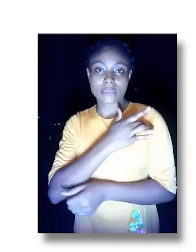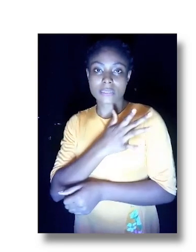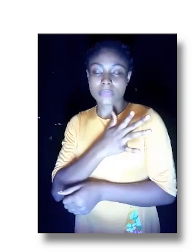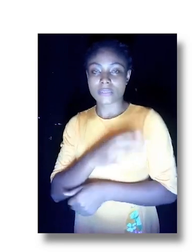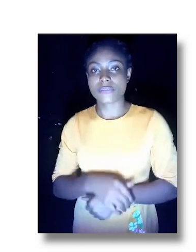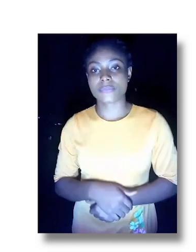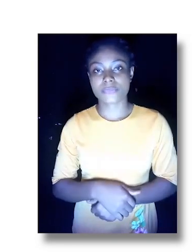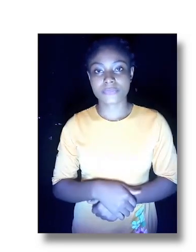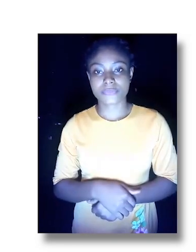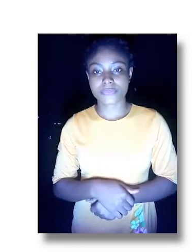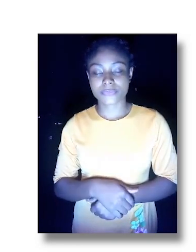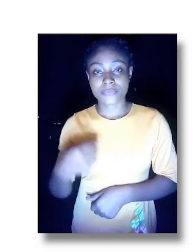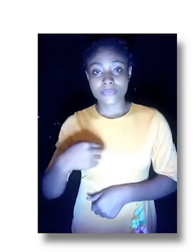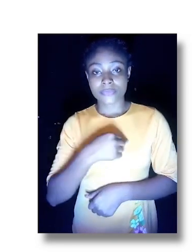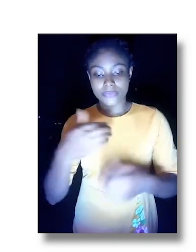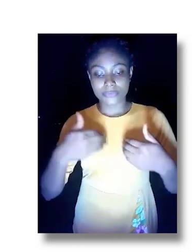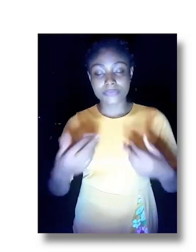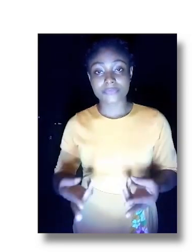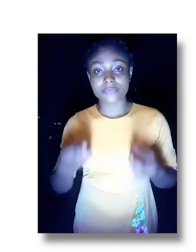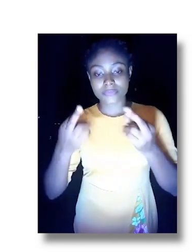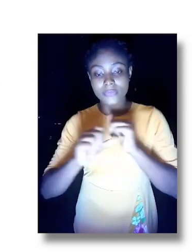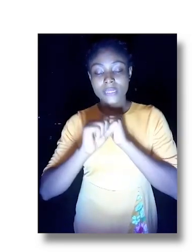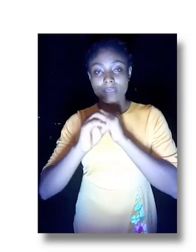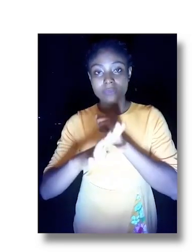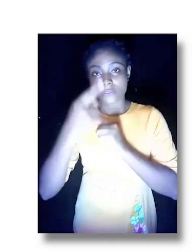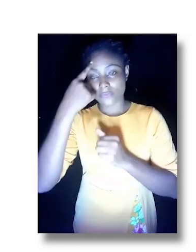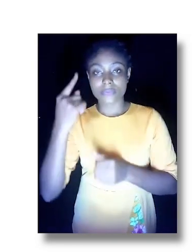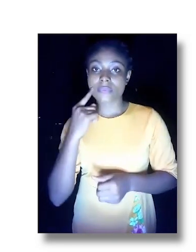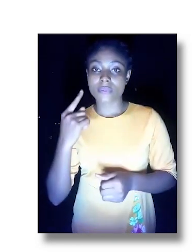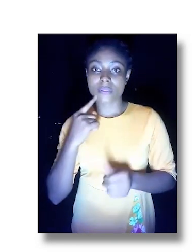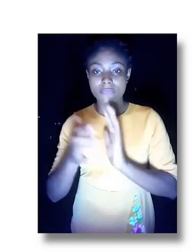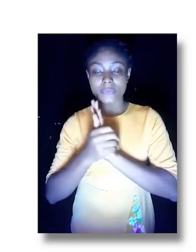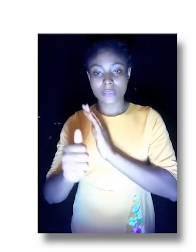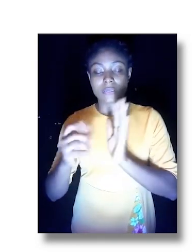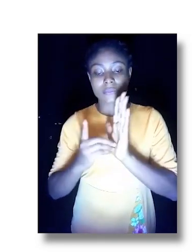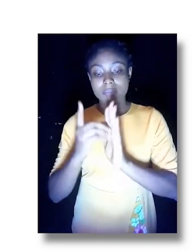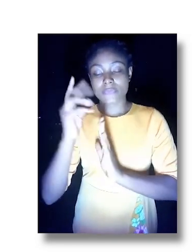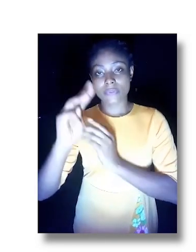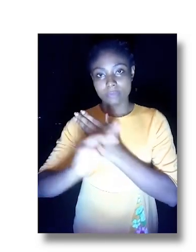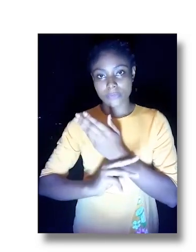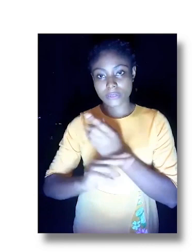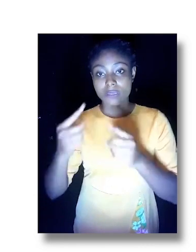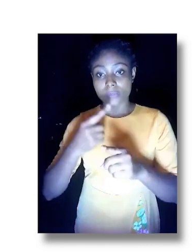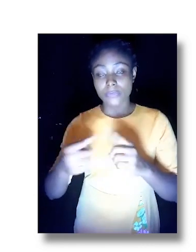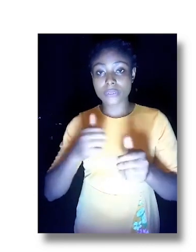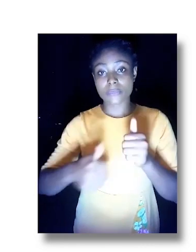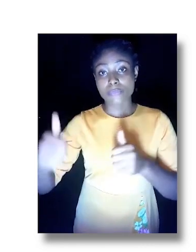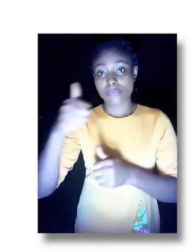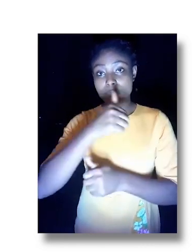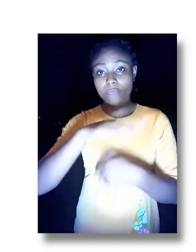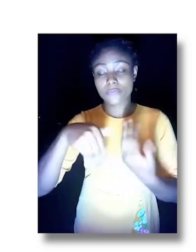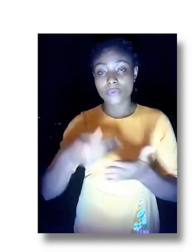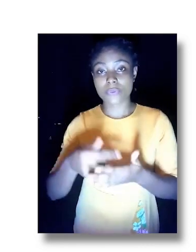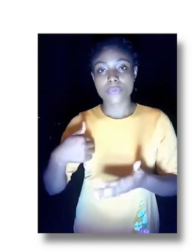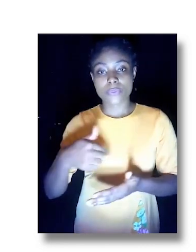Deaf stigmatization; we have raised advocacy for Deaf talent development, but above all,